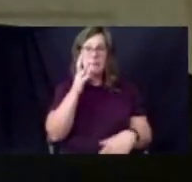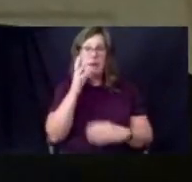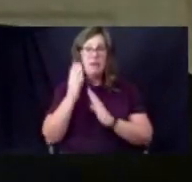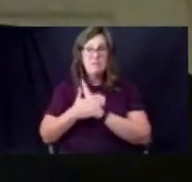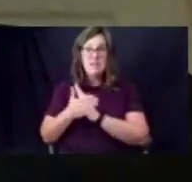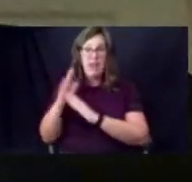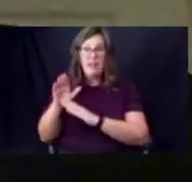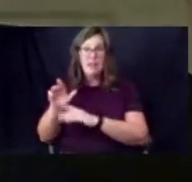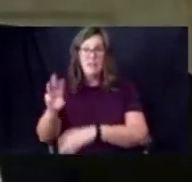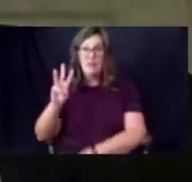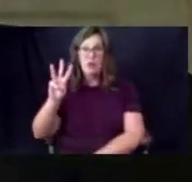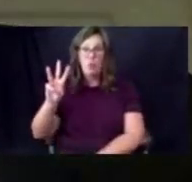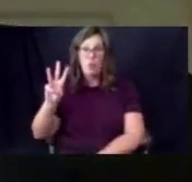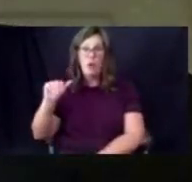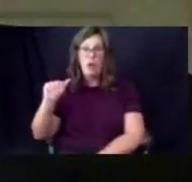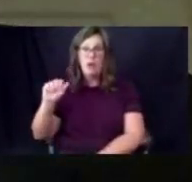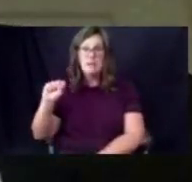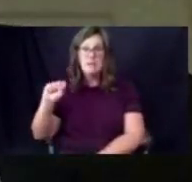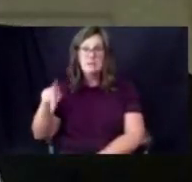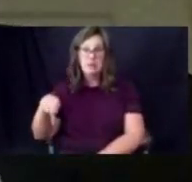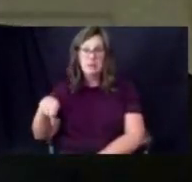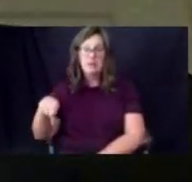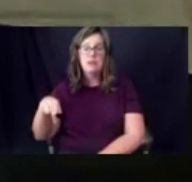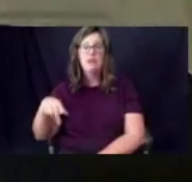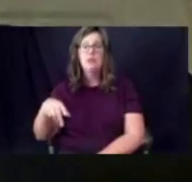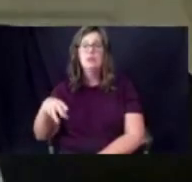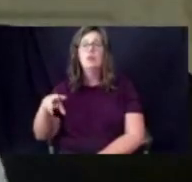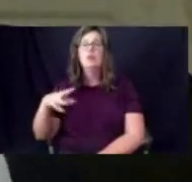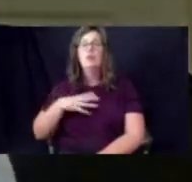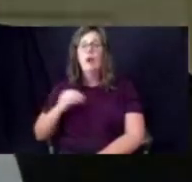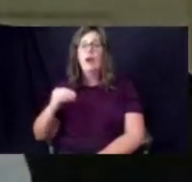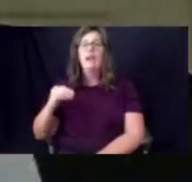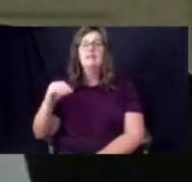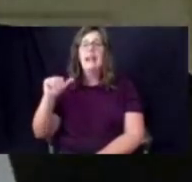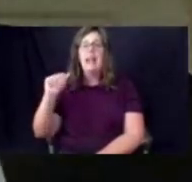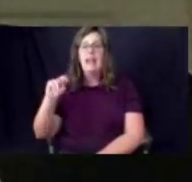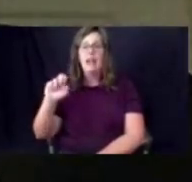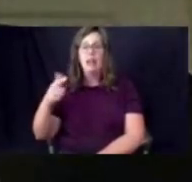wasp so white anglo-saxon protestant everything is very proper everything has to be acceptable